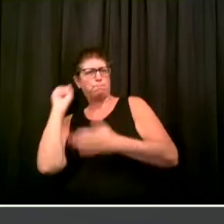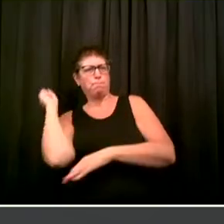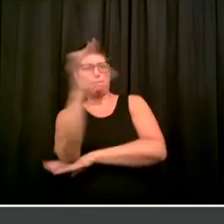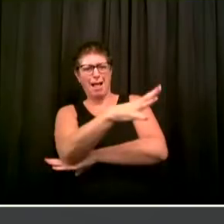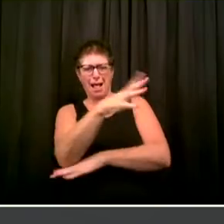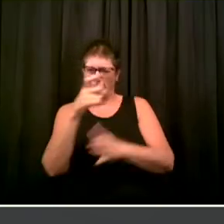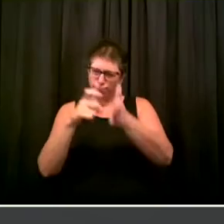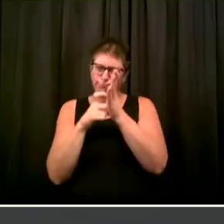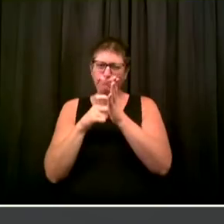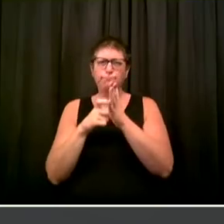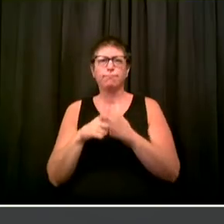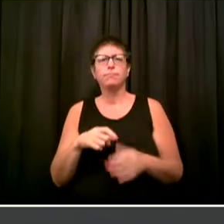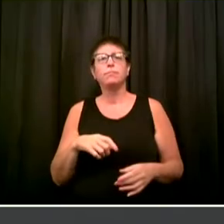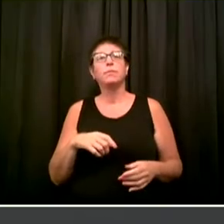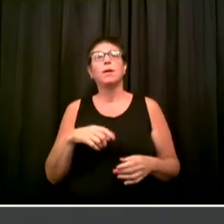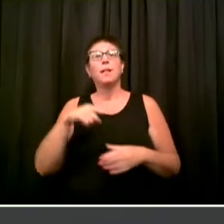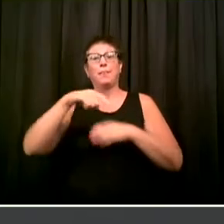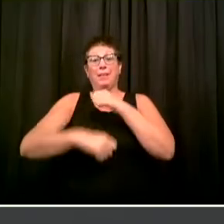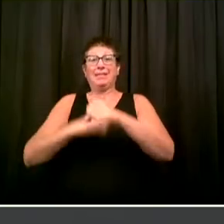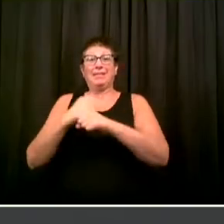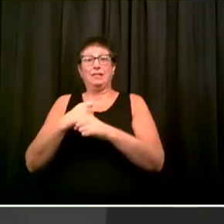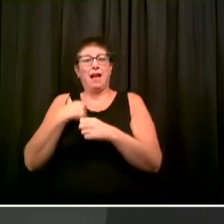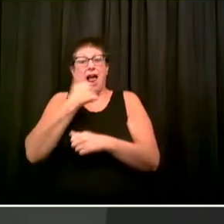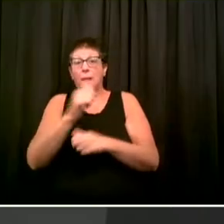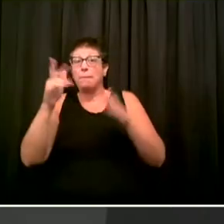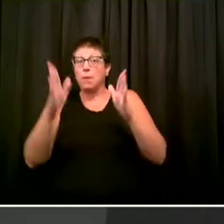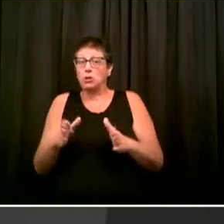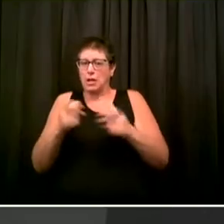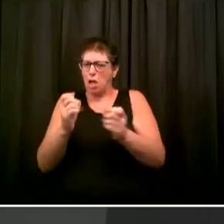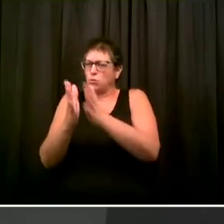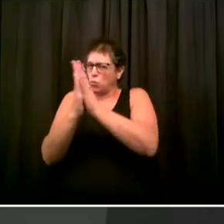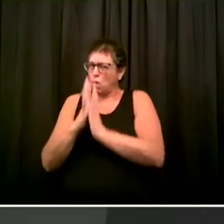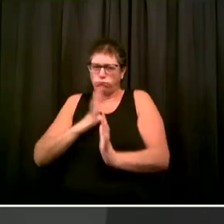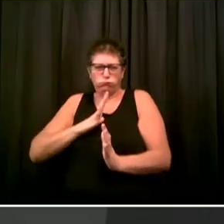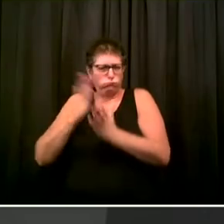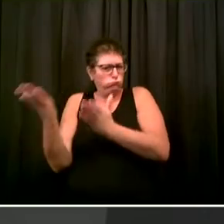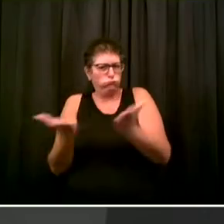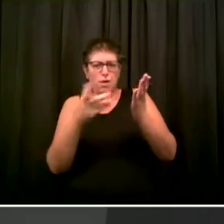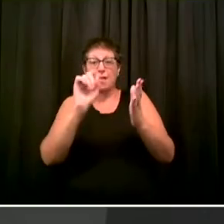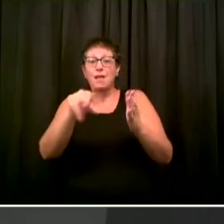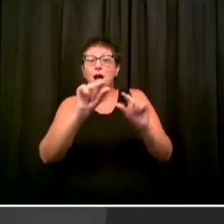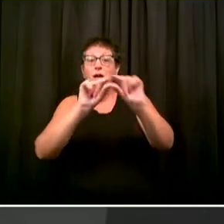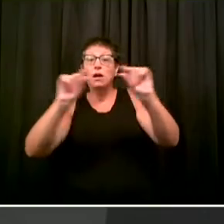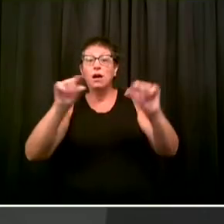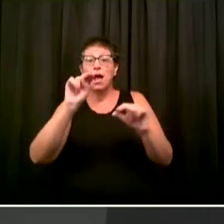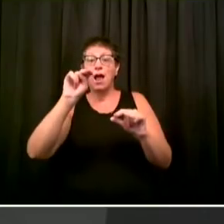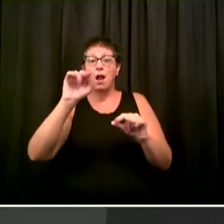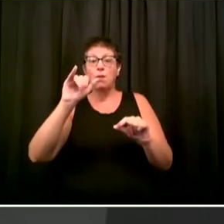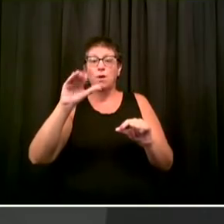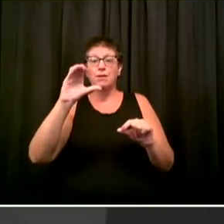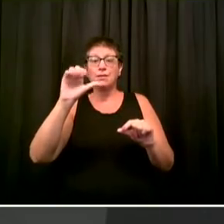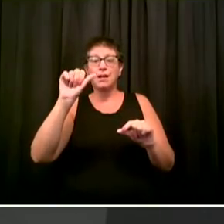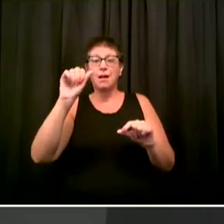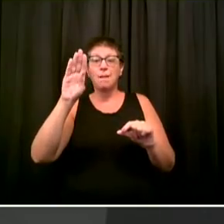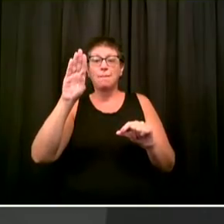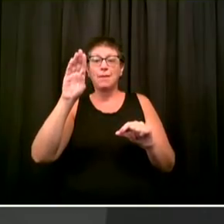ANYONE, NO MATTER YOUR SITUATION CAN VOTE BY MAIL. PLEASE REQUEST THAT BALLOT.